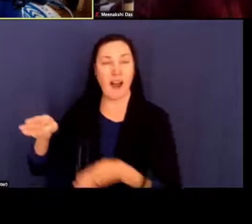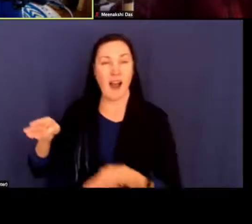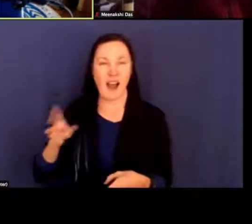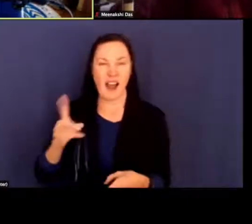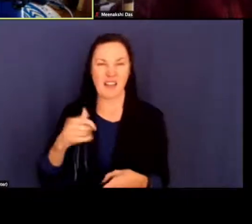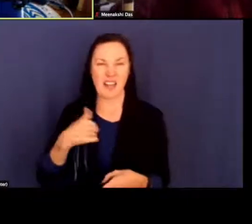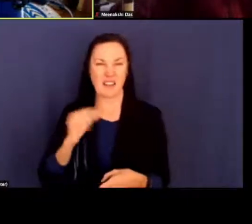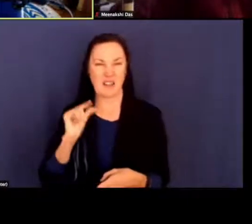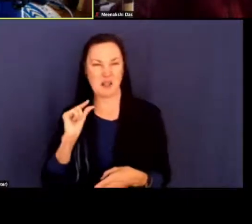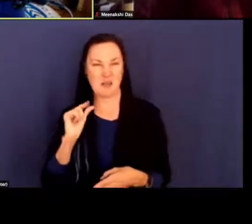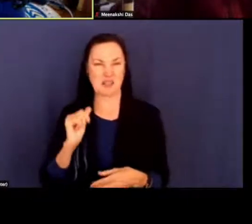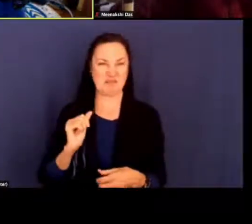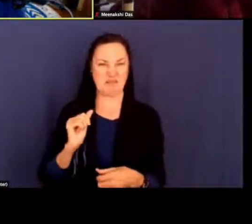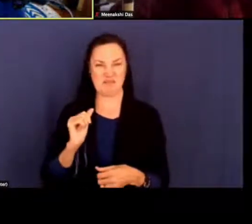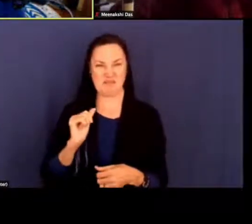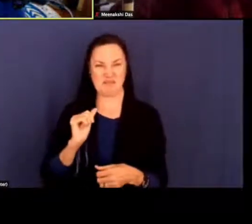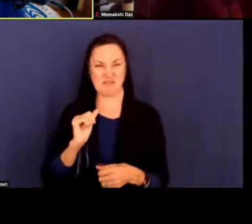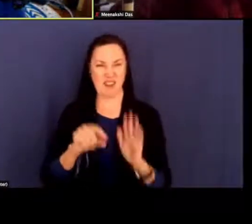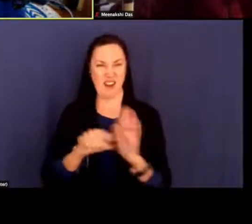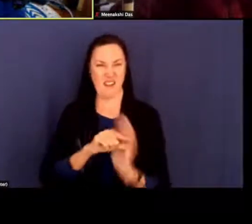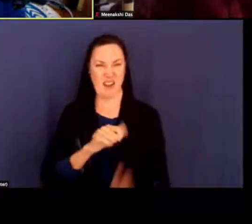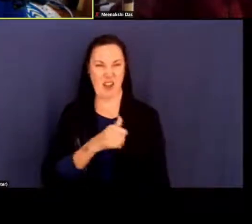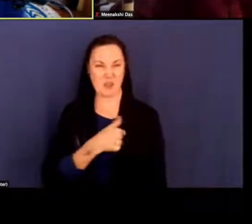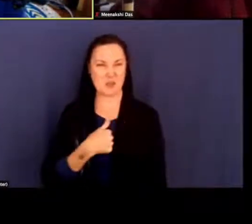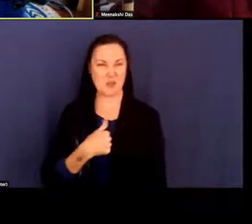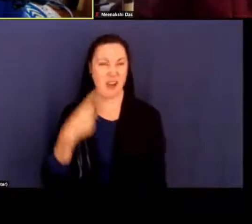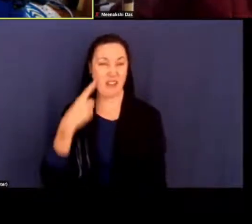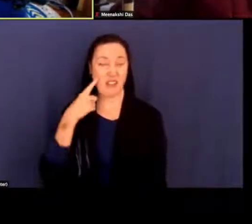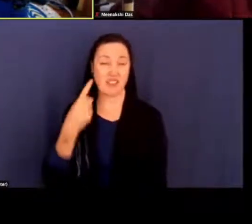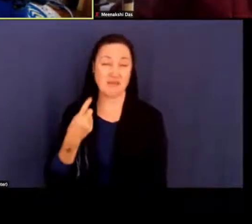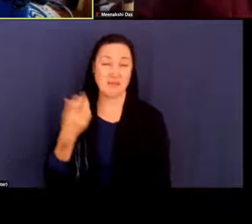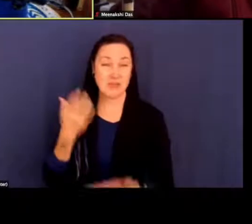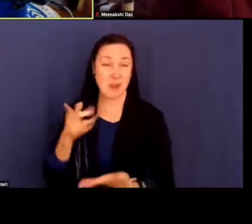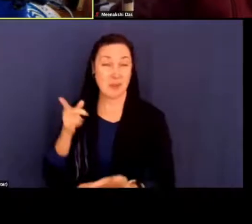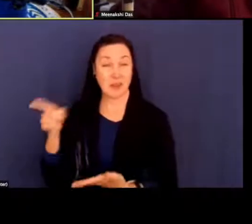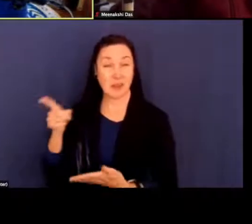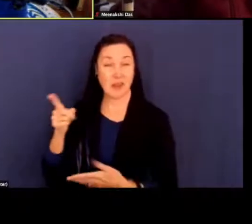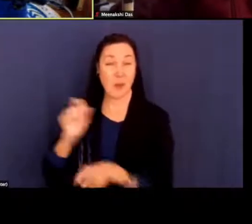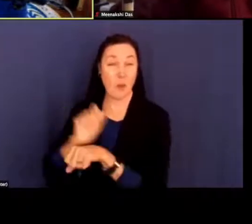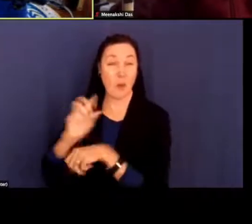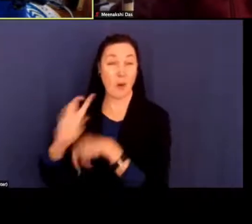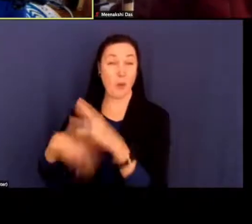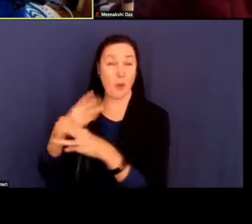a lot of the same discrimination and obstacles that I had dealt with in academia. But I've been